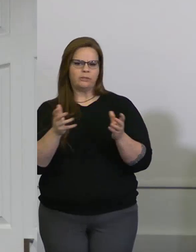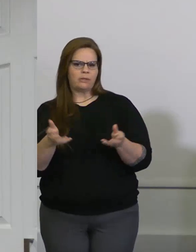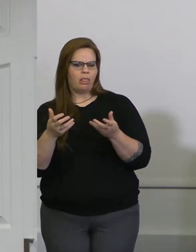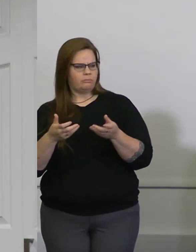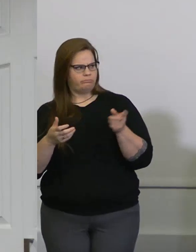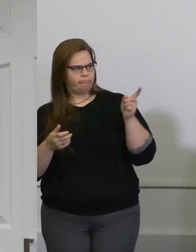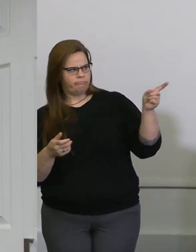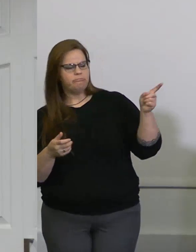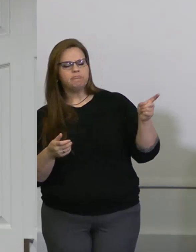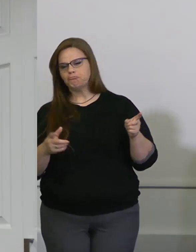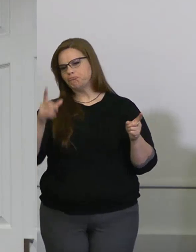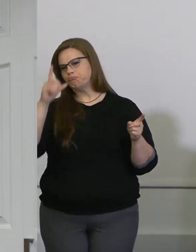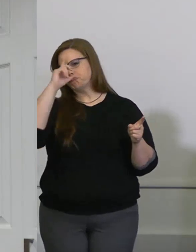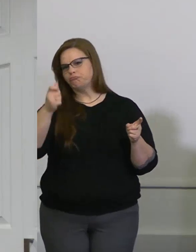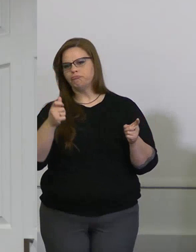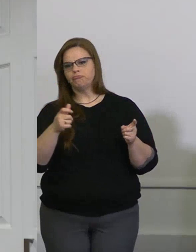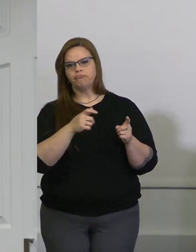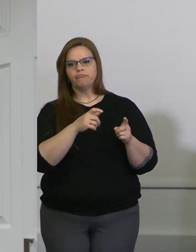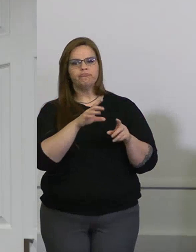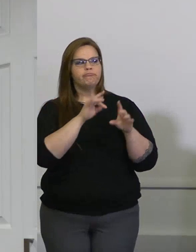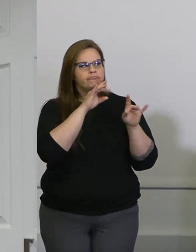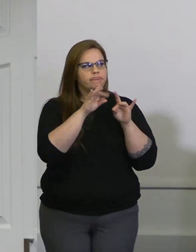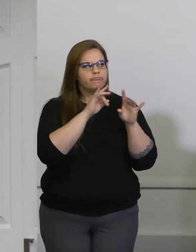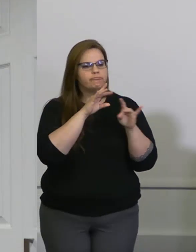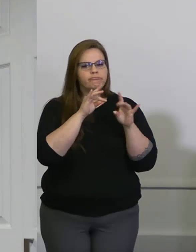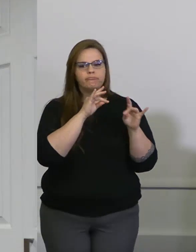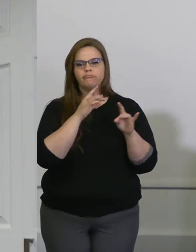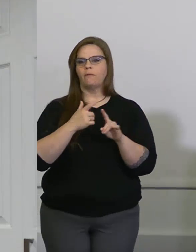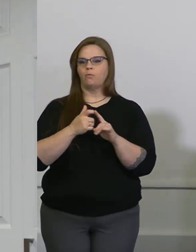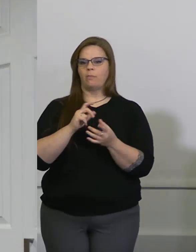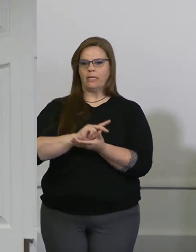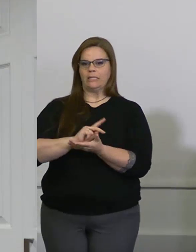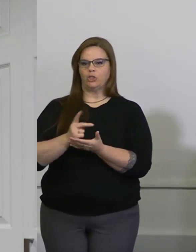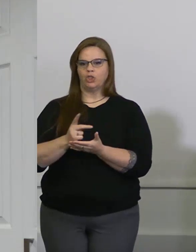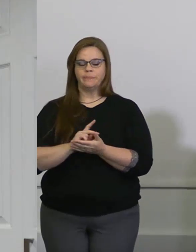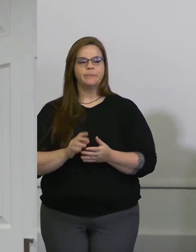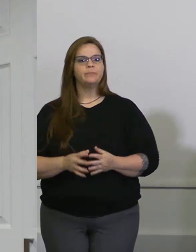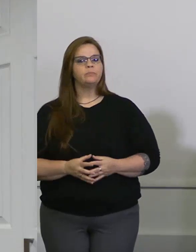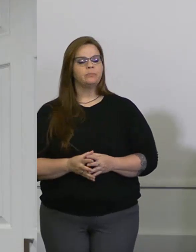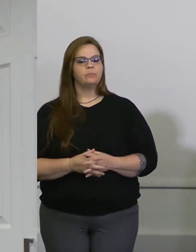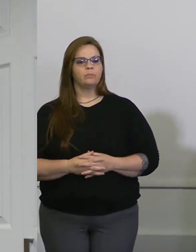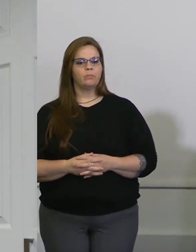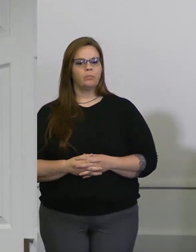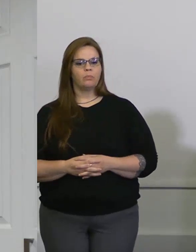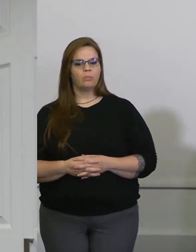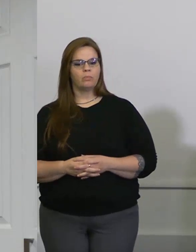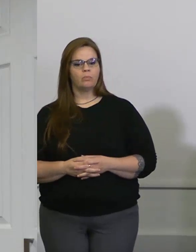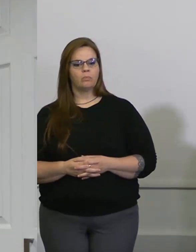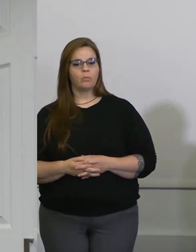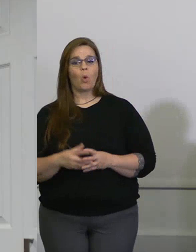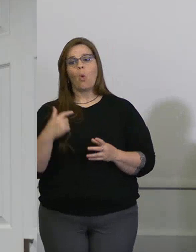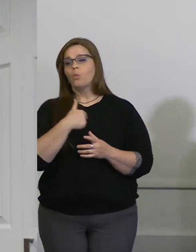Feel free to go get some from the kitchen or we can also go have it together at the end.